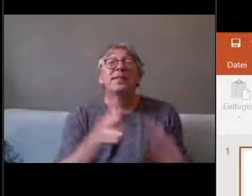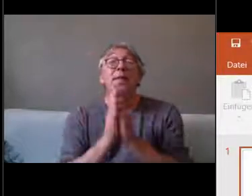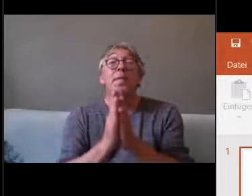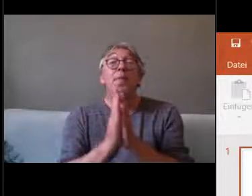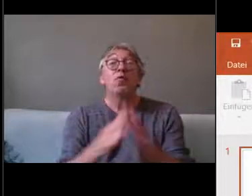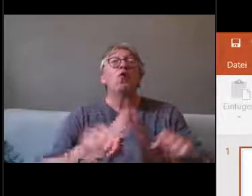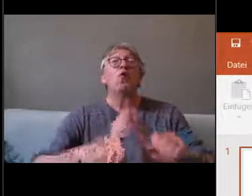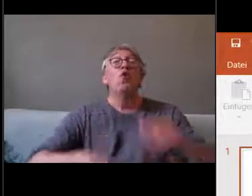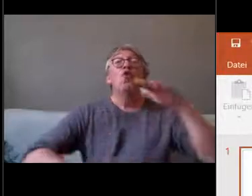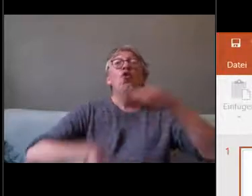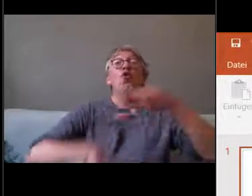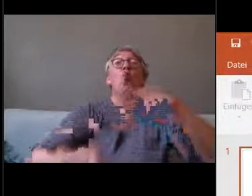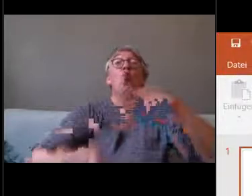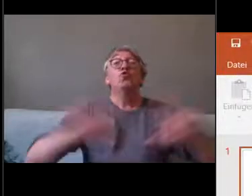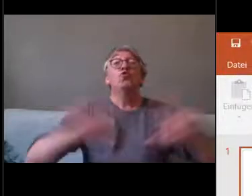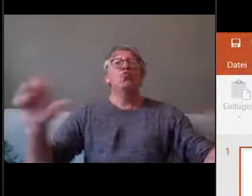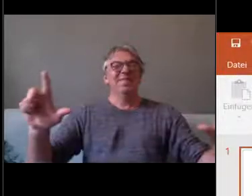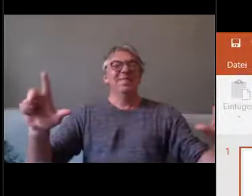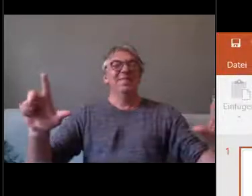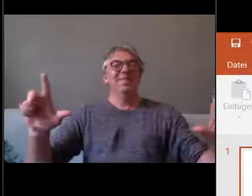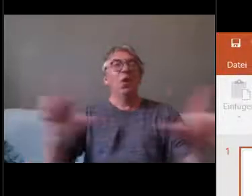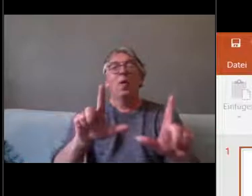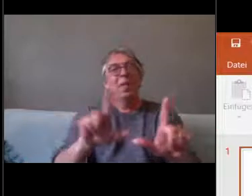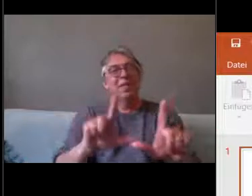Yes. RAQUEL: Okay, thank you.